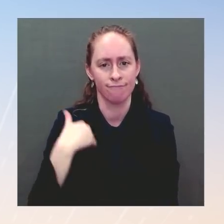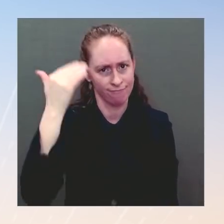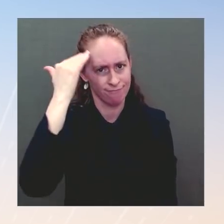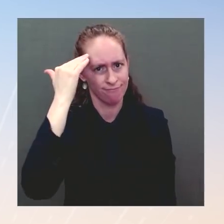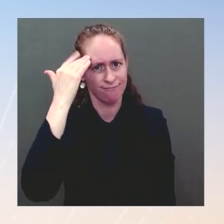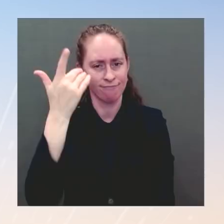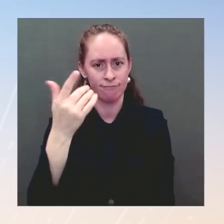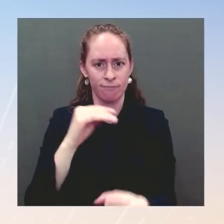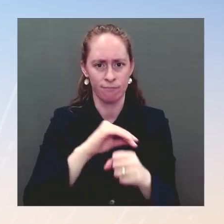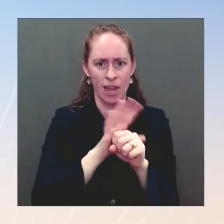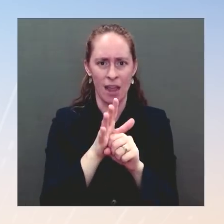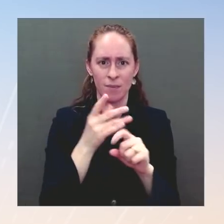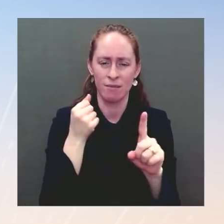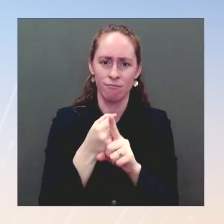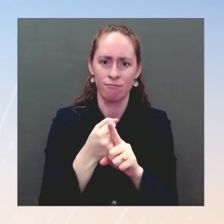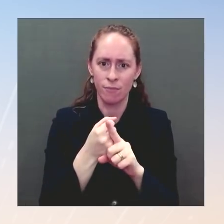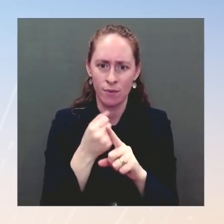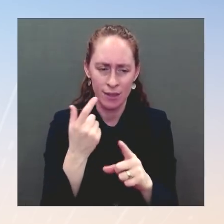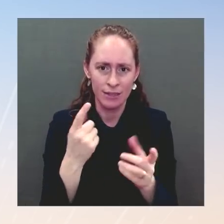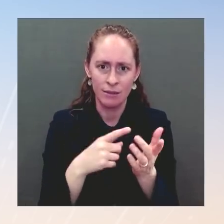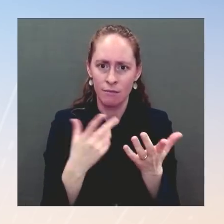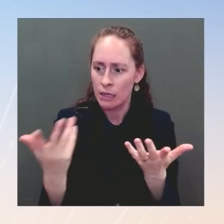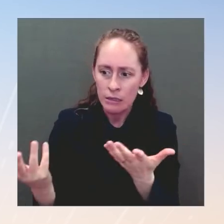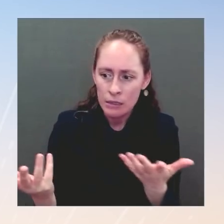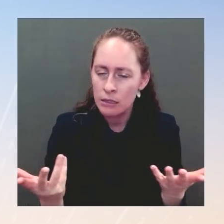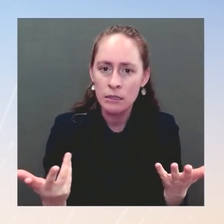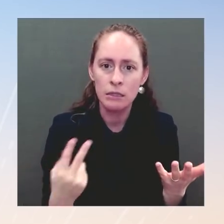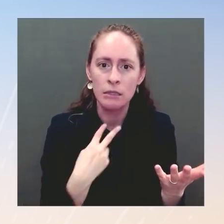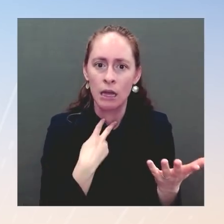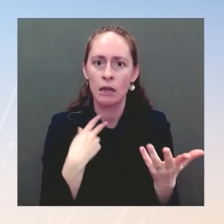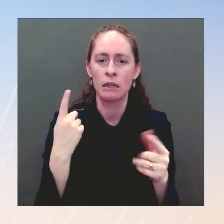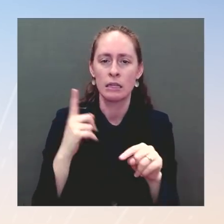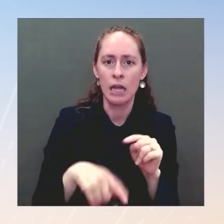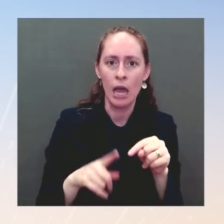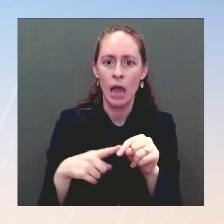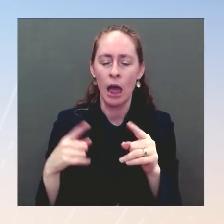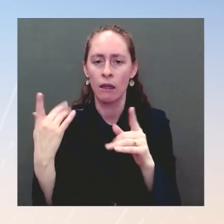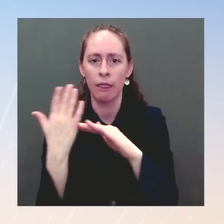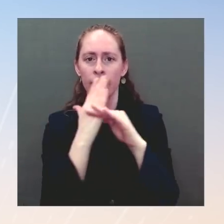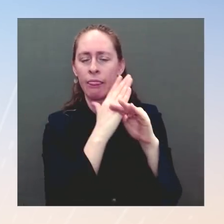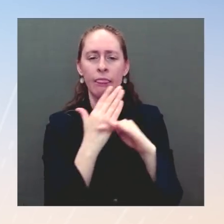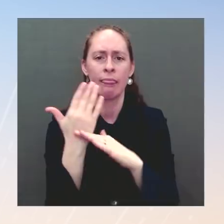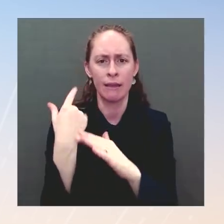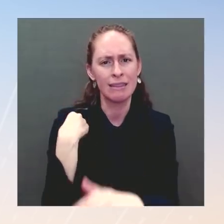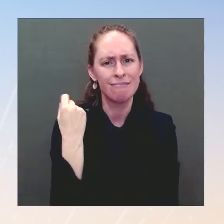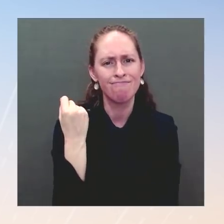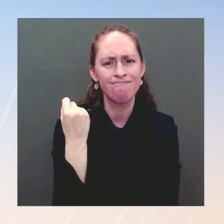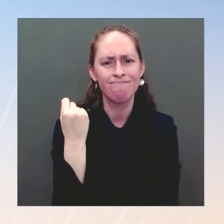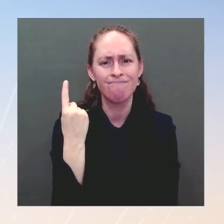But numbers are still being discussed with the Hill, so I don't have any more specifics, unfortunately. The Press: And just really quickly on Ukraine: